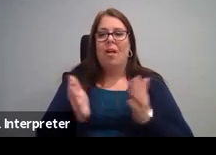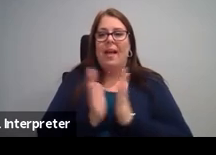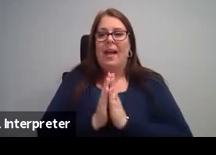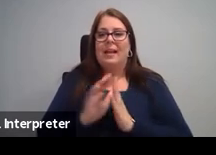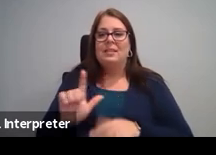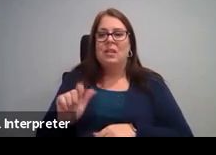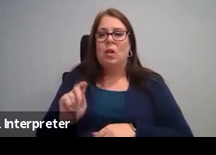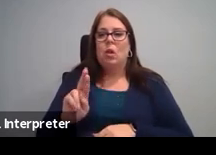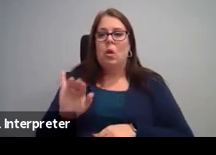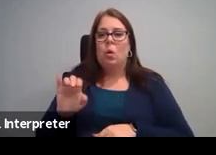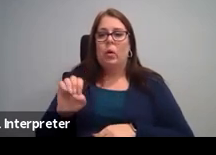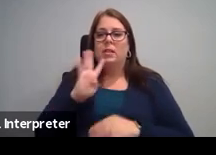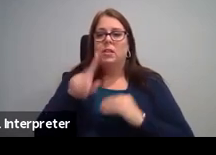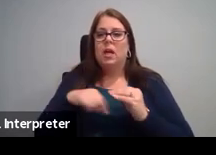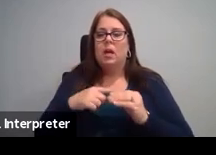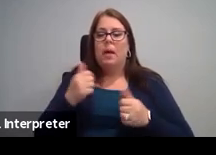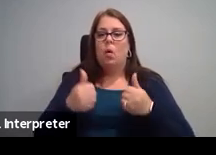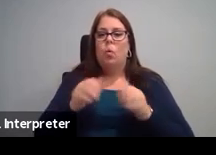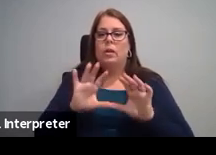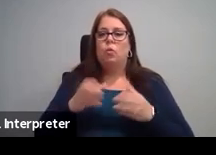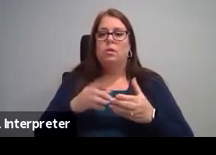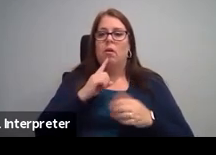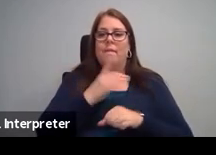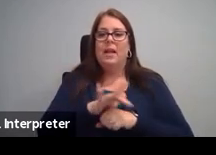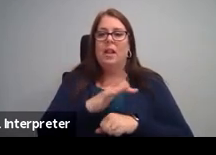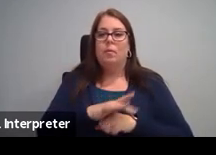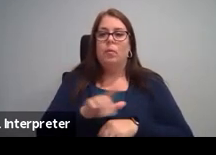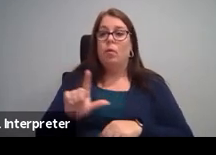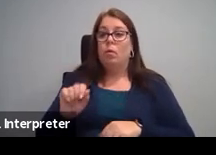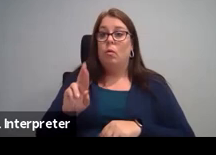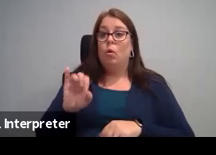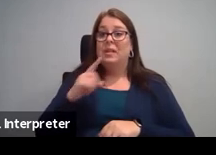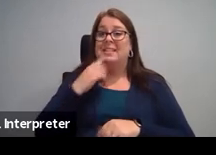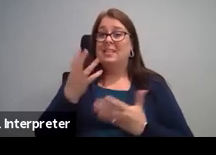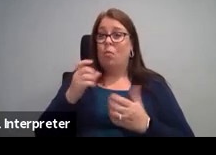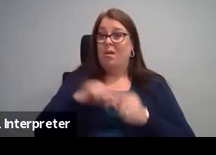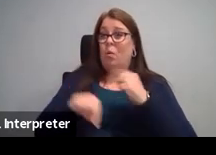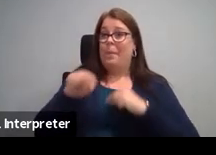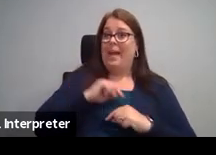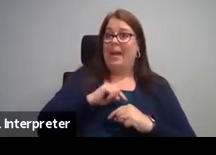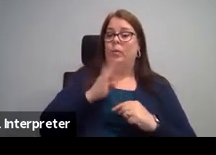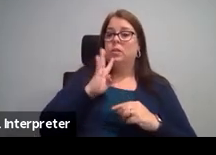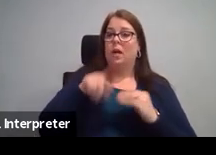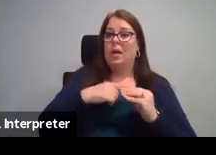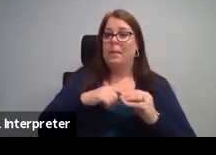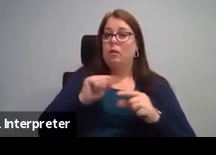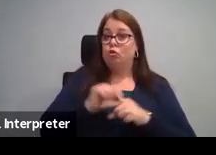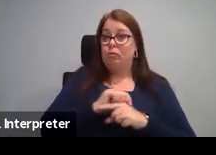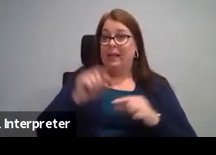Laurie Arnold: Yeah, and I wanted to actually circle back and we were talking about training for teachers because one thing that emerged to pretty early on, also.